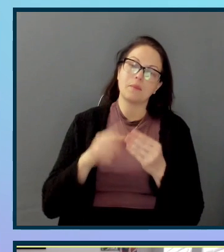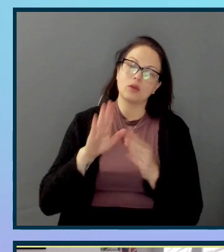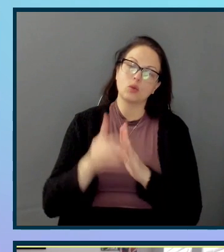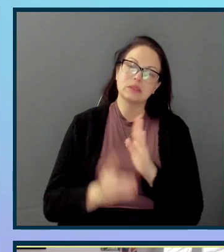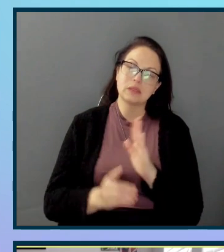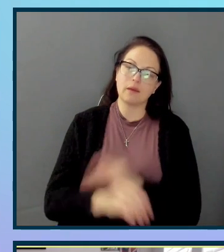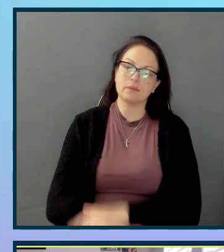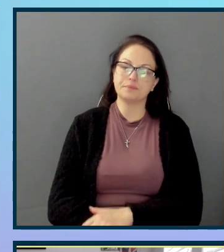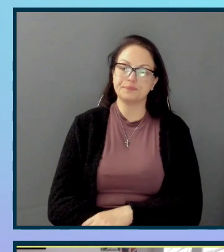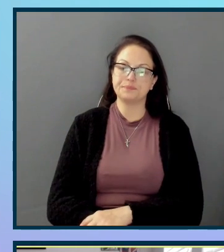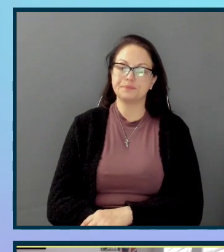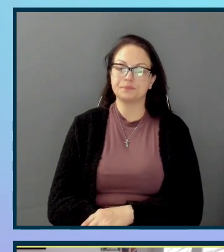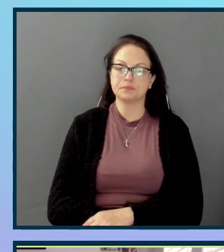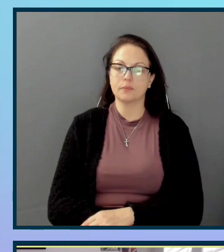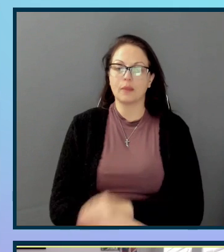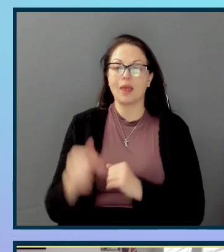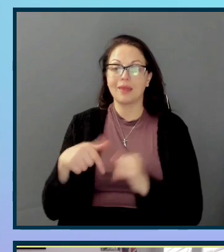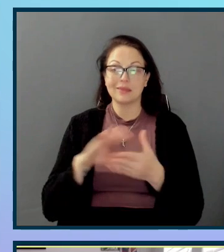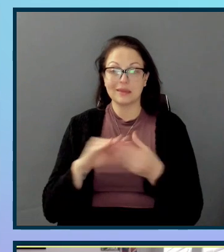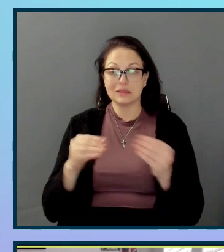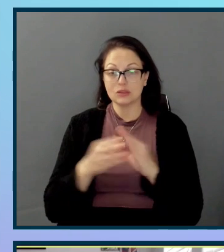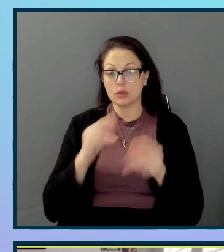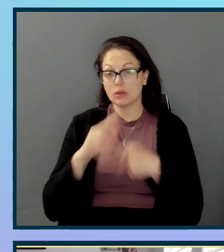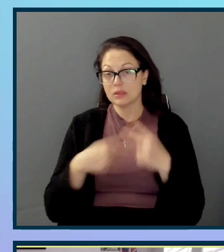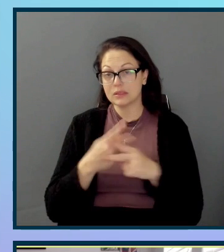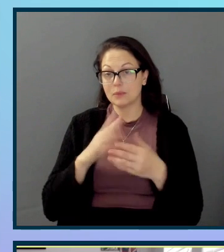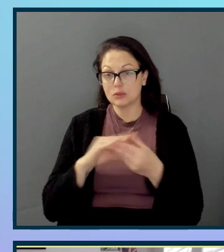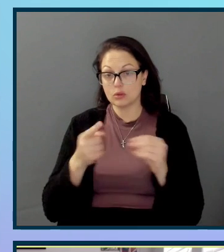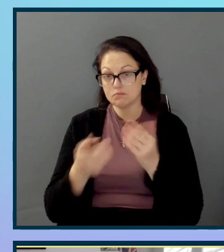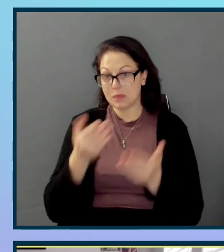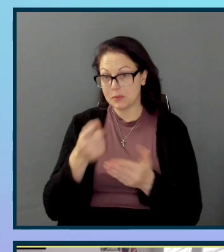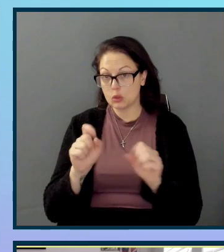And these stories are the kinds of stories that you might be able to use in your own personas,